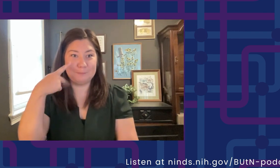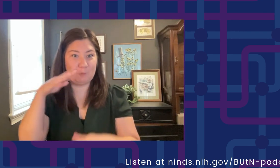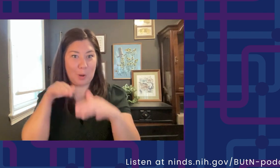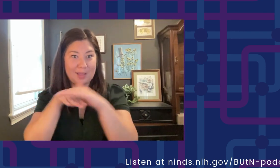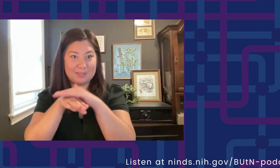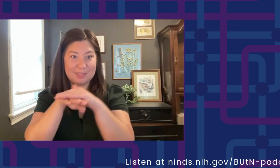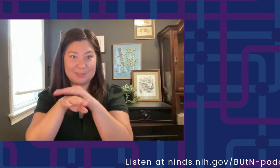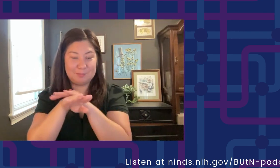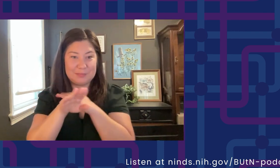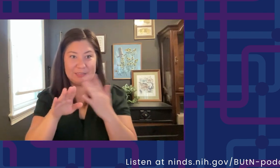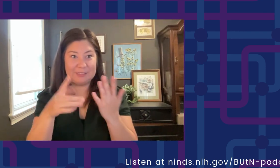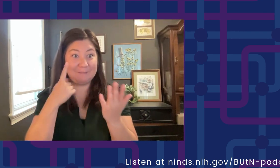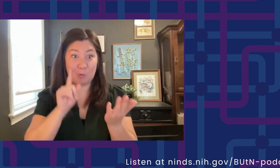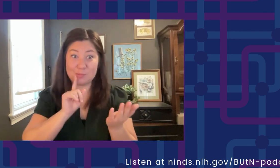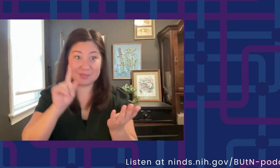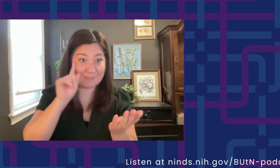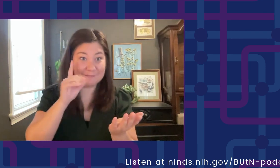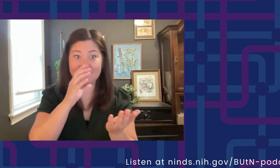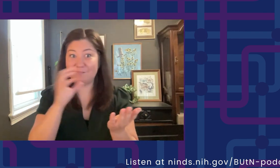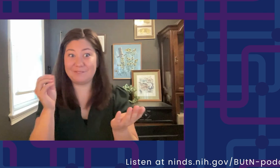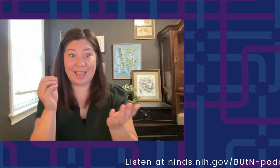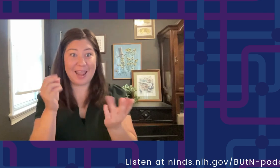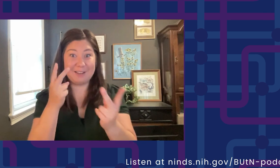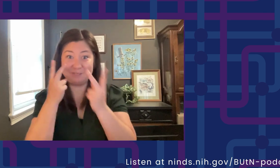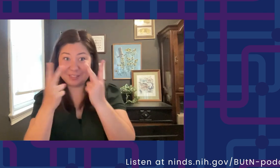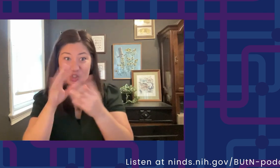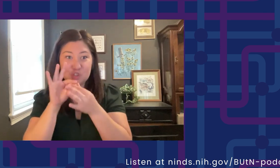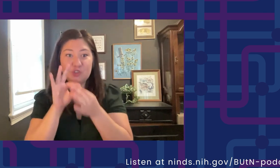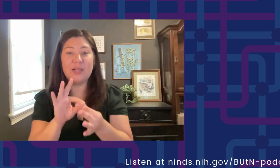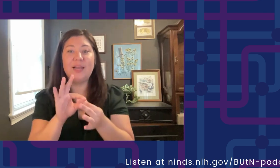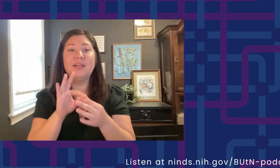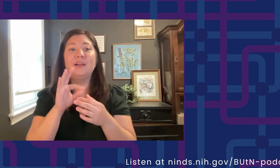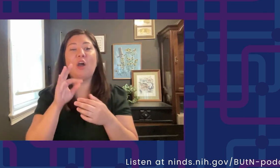Alicia Wooten: One pro tip for accessibility for Deaf folks and